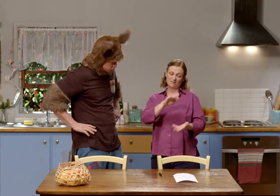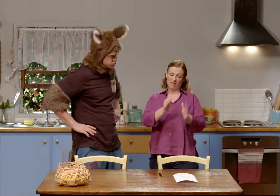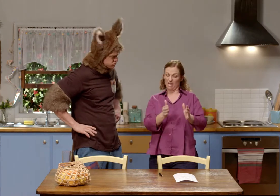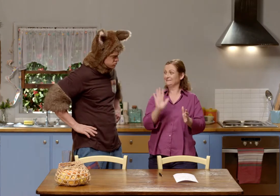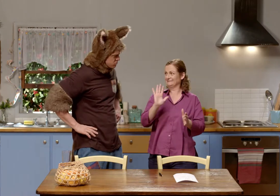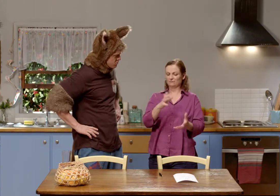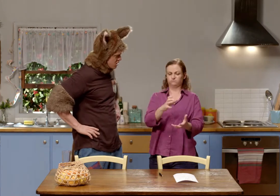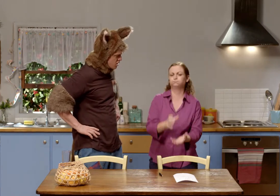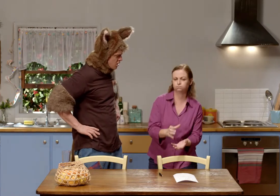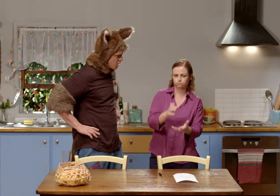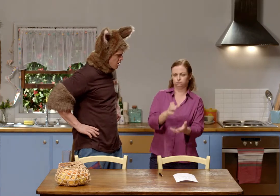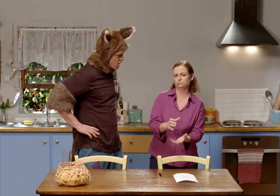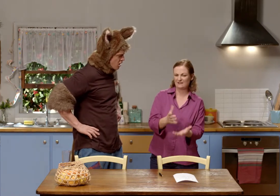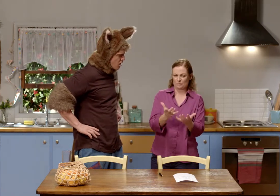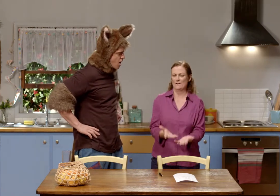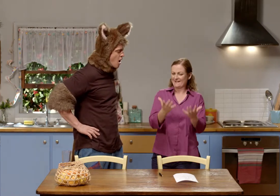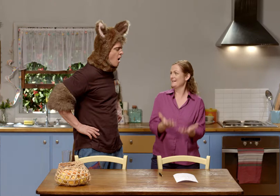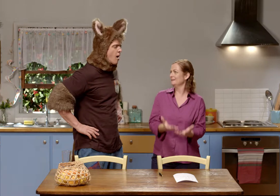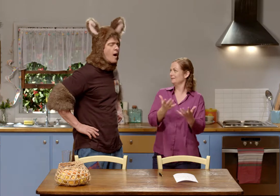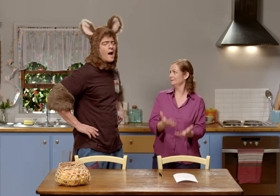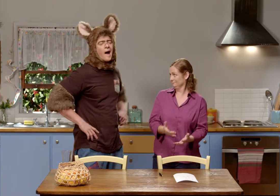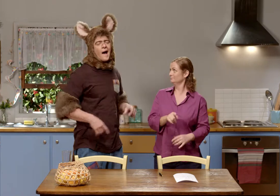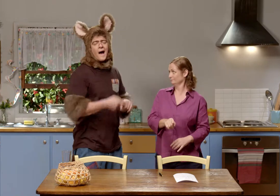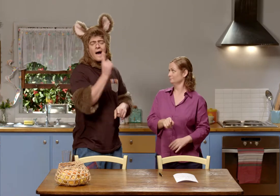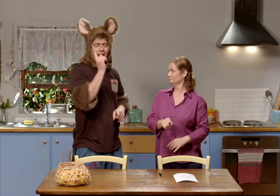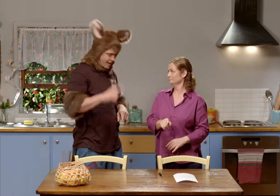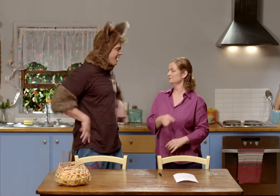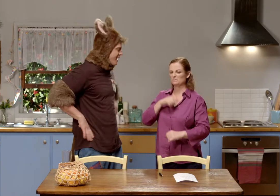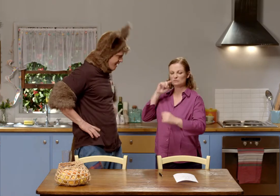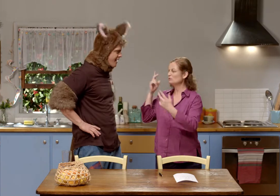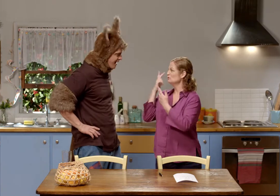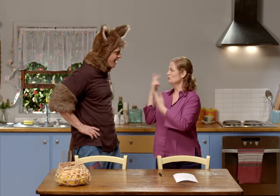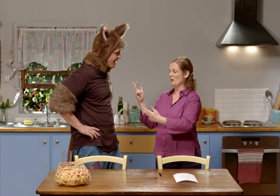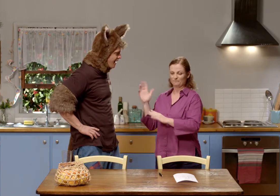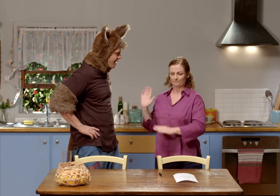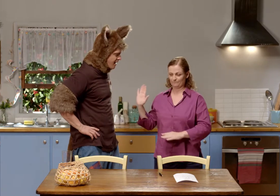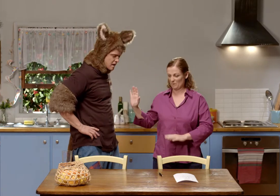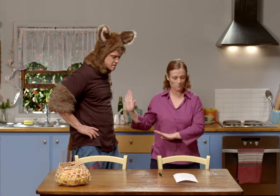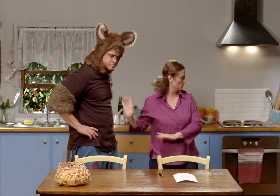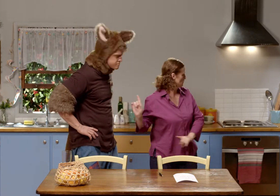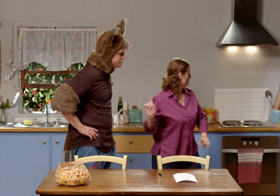It's not the size. But it's the weight of the flour. I'll show you.